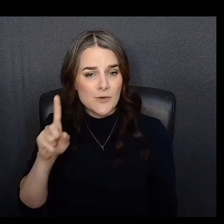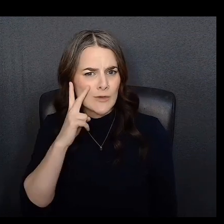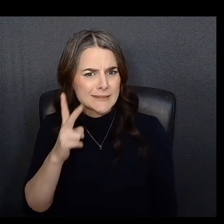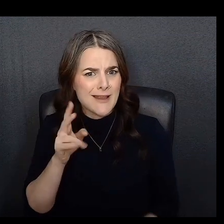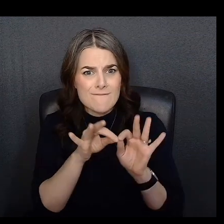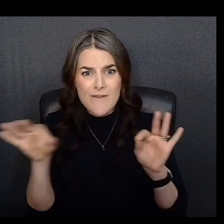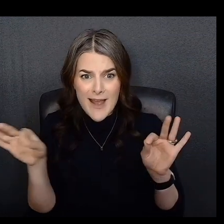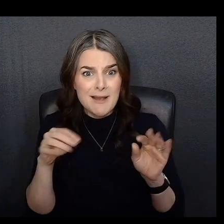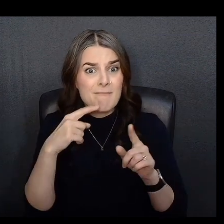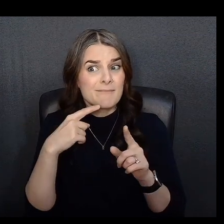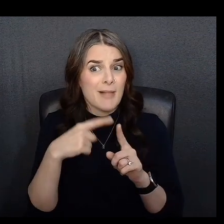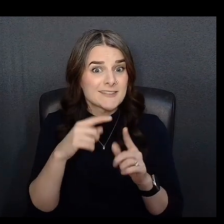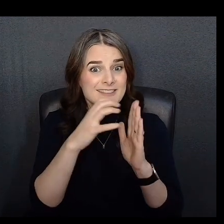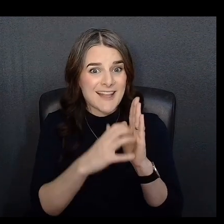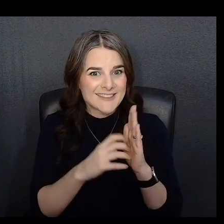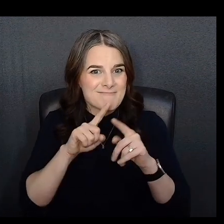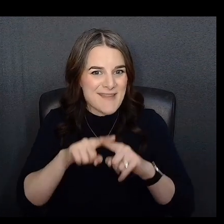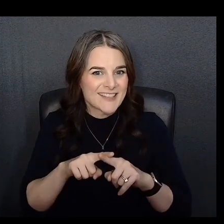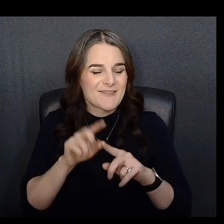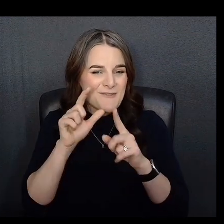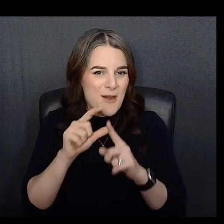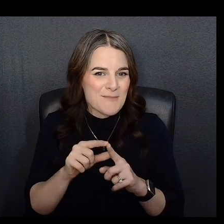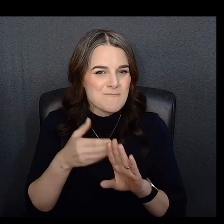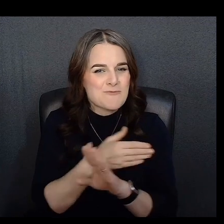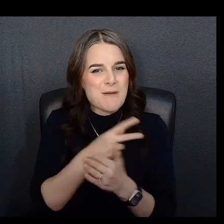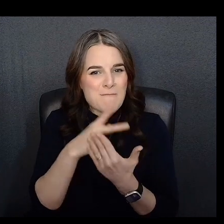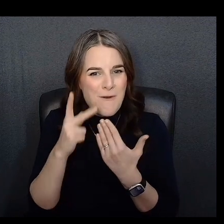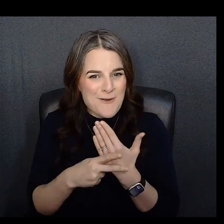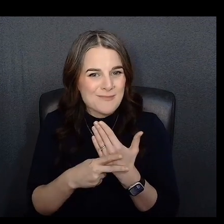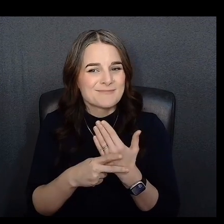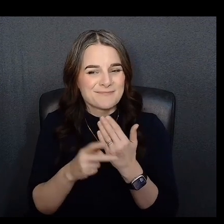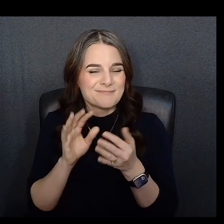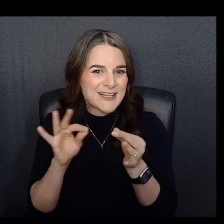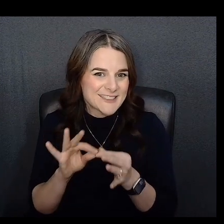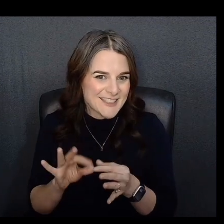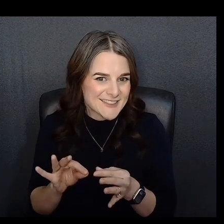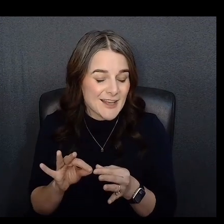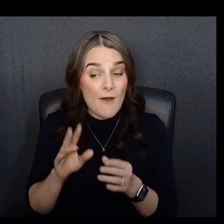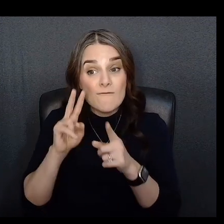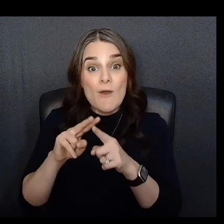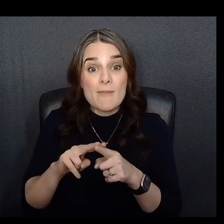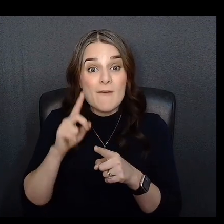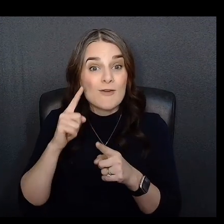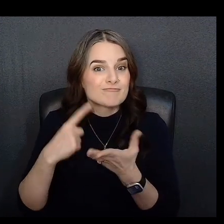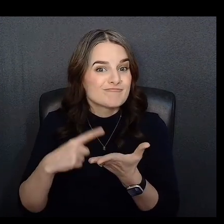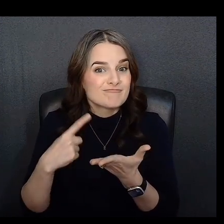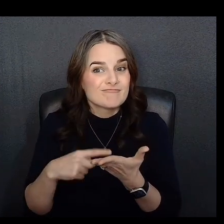here on the screen, so some pre-programmed messages. So vocabulary for talking about those relationships,